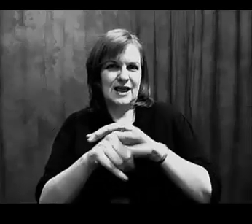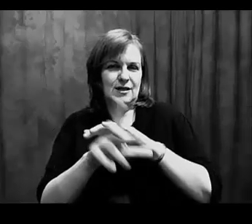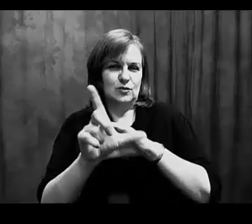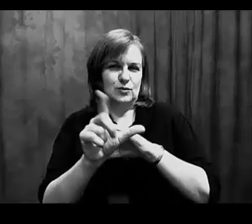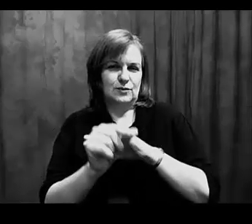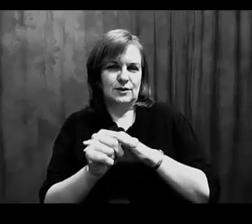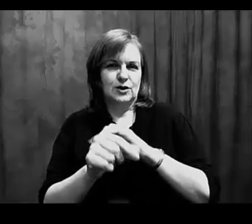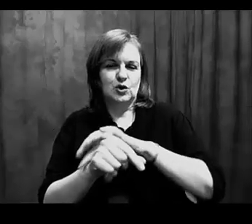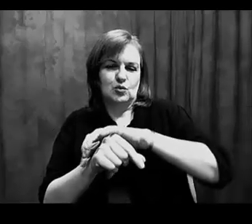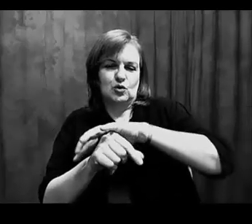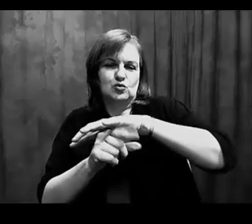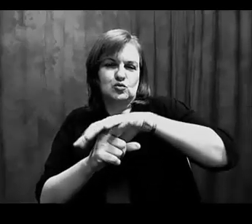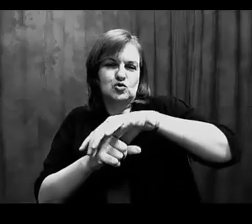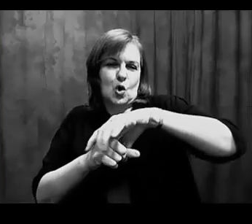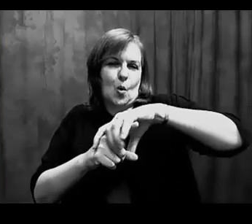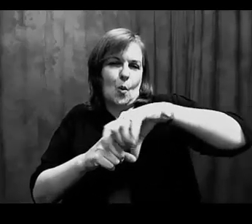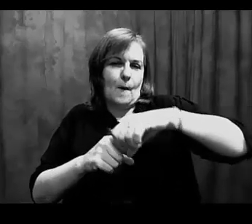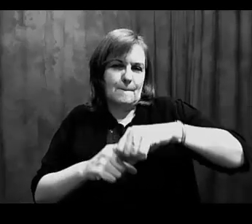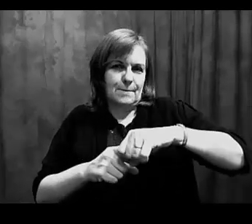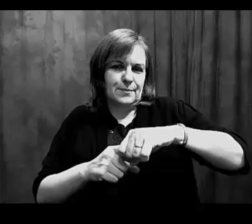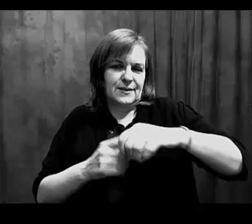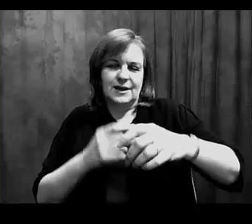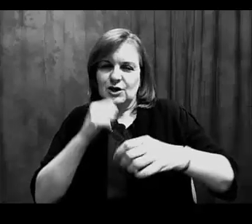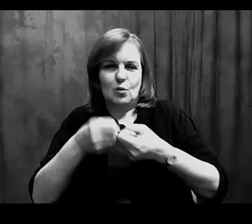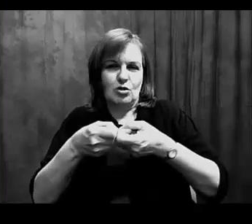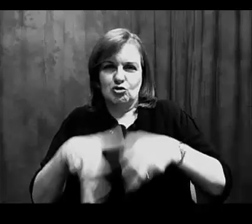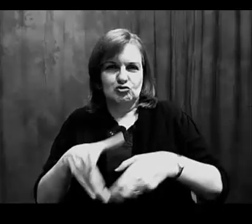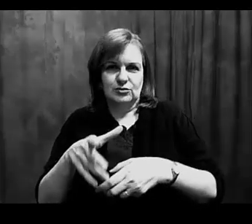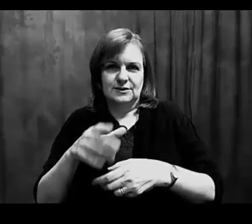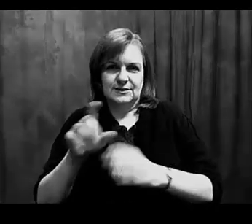you kind of grow into your tail more than losing it